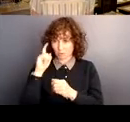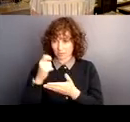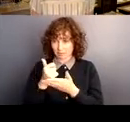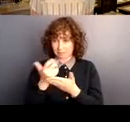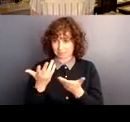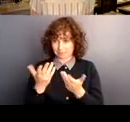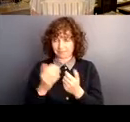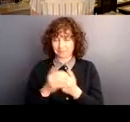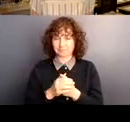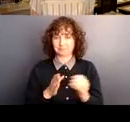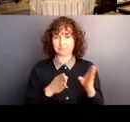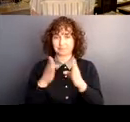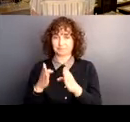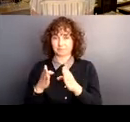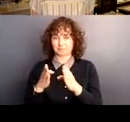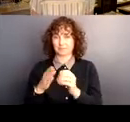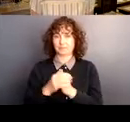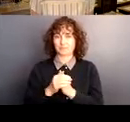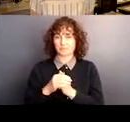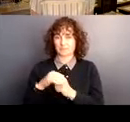The live transcript feature